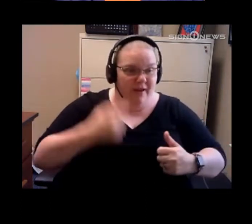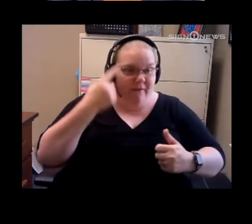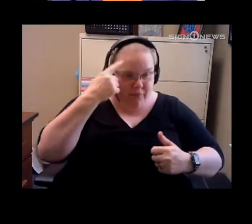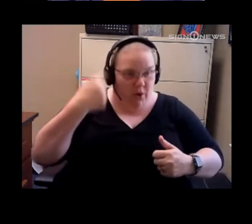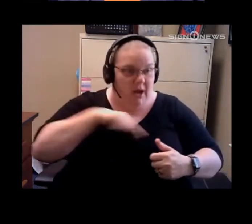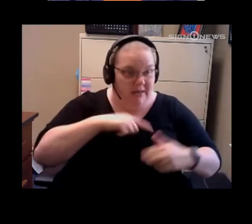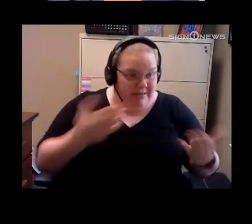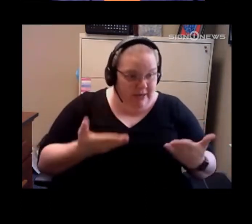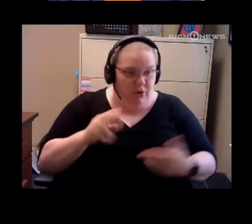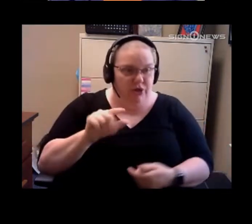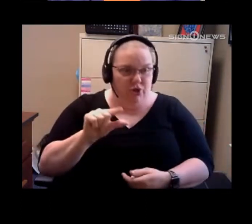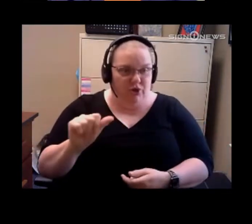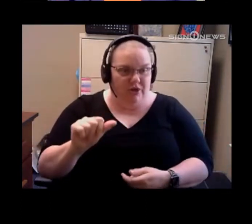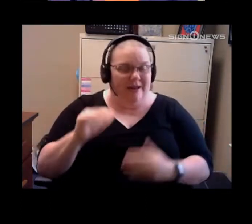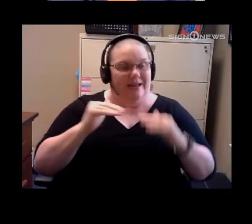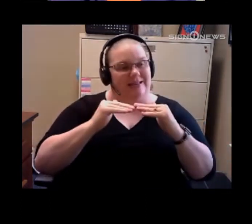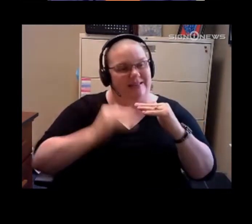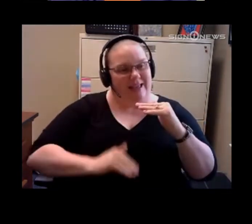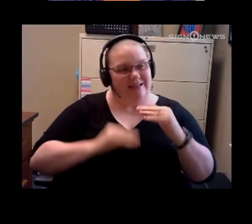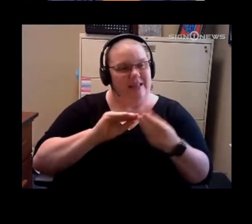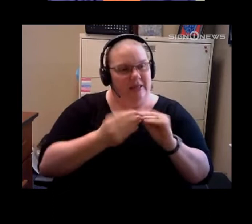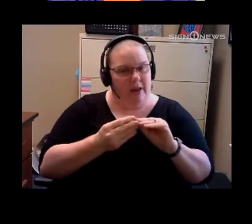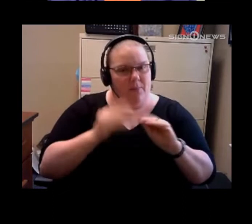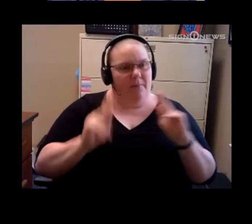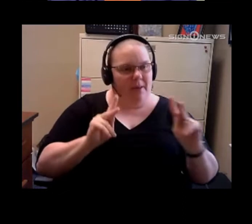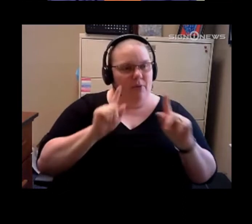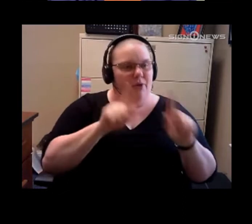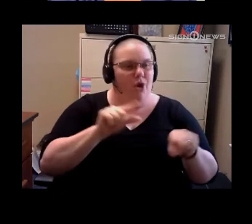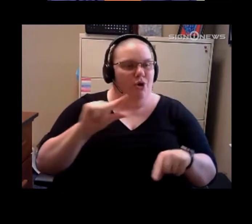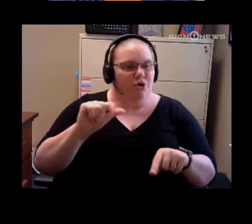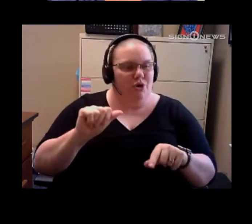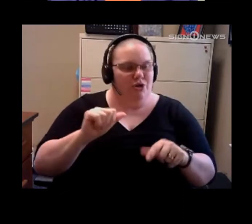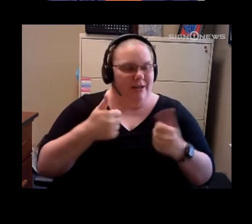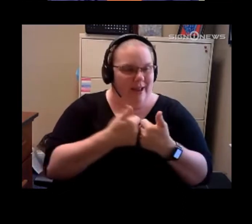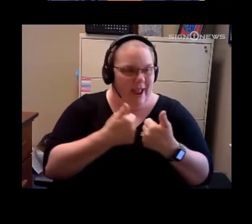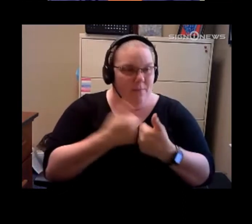less than the number of people who go go to a Georgia game on Saturdays right so that's a